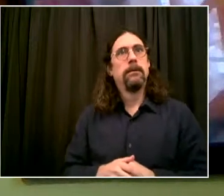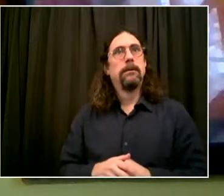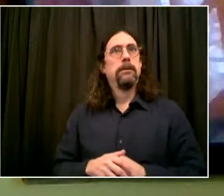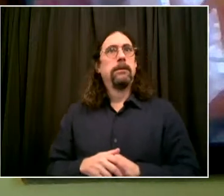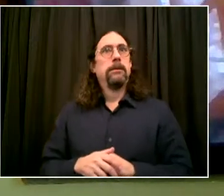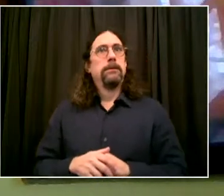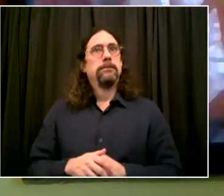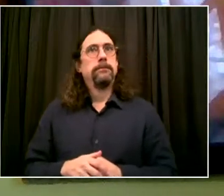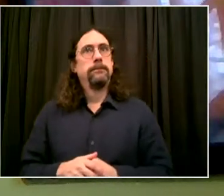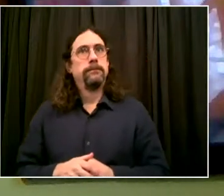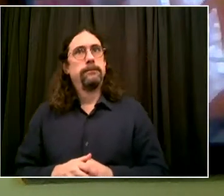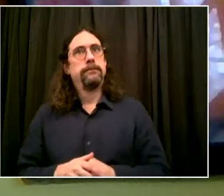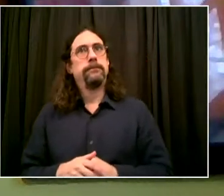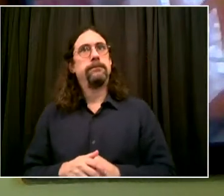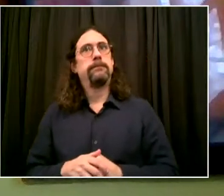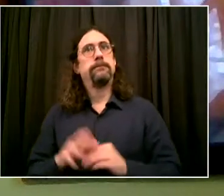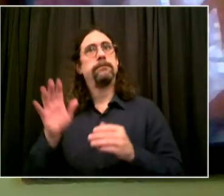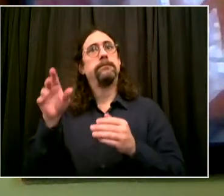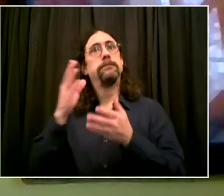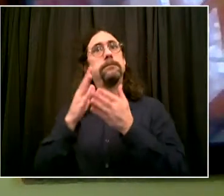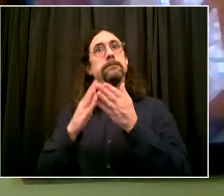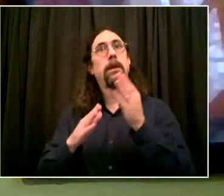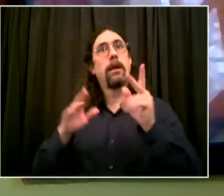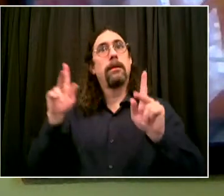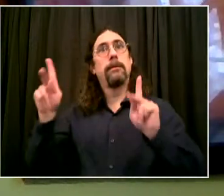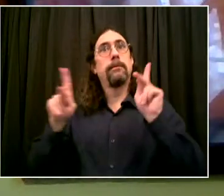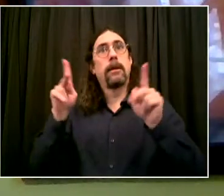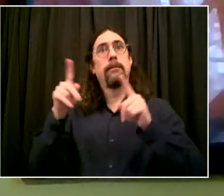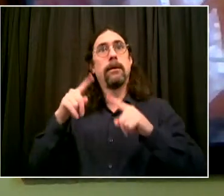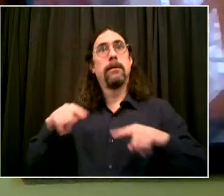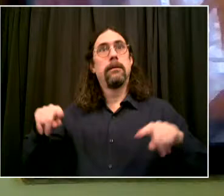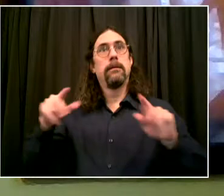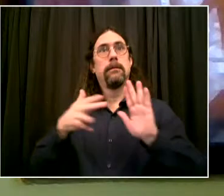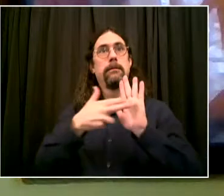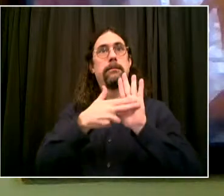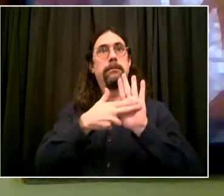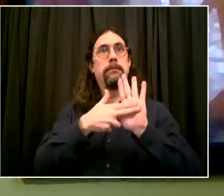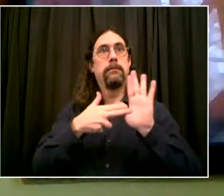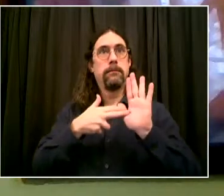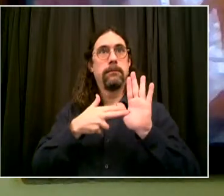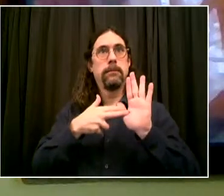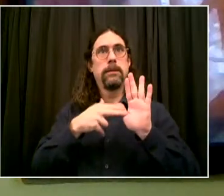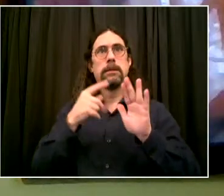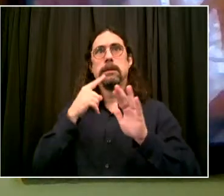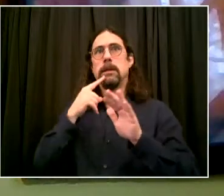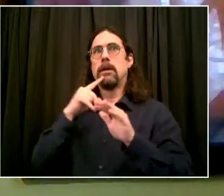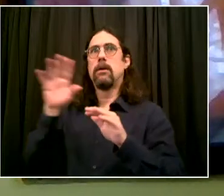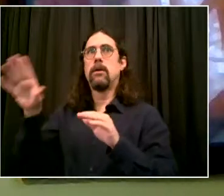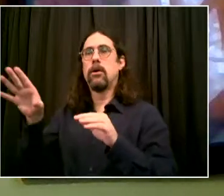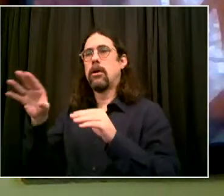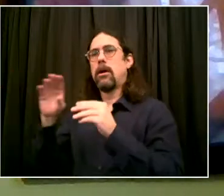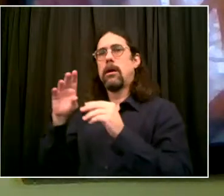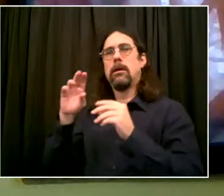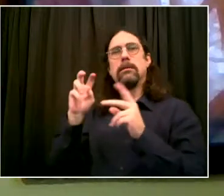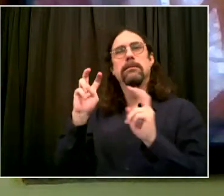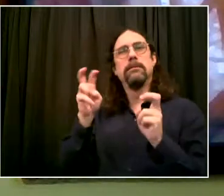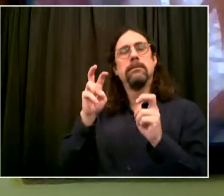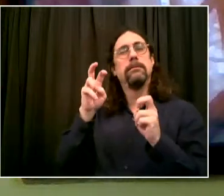HAVE BEEN